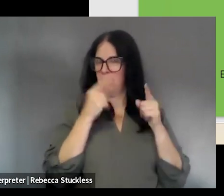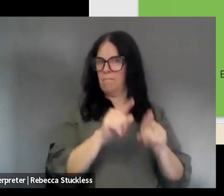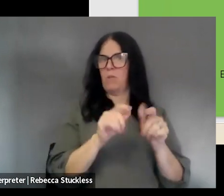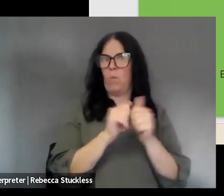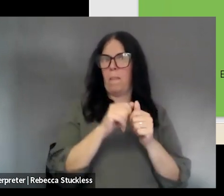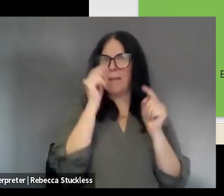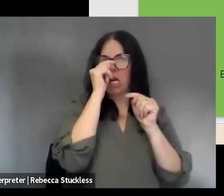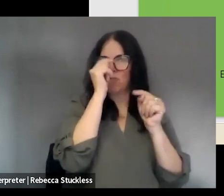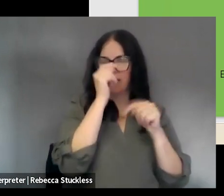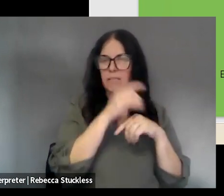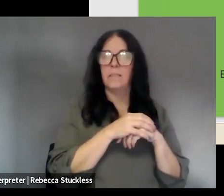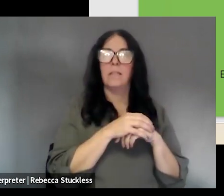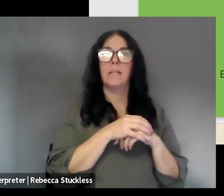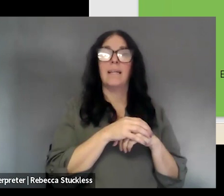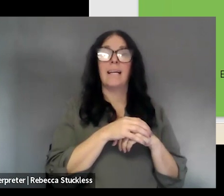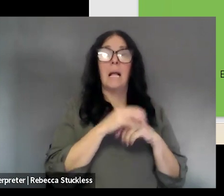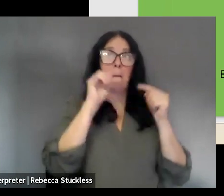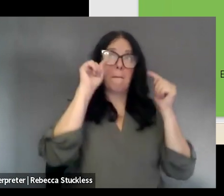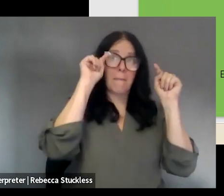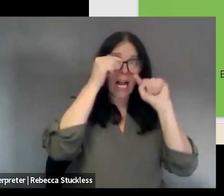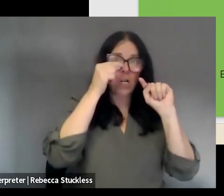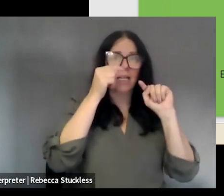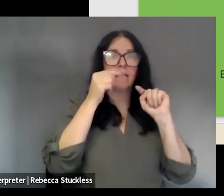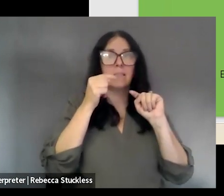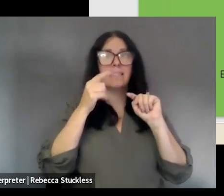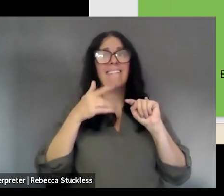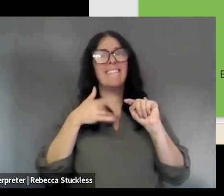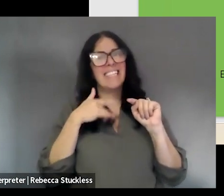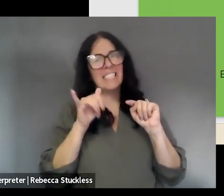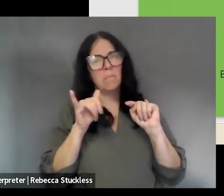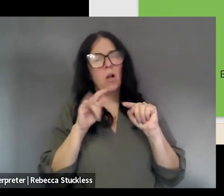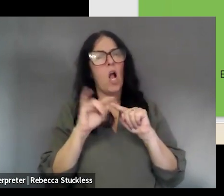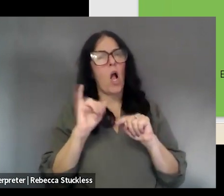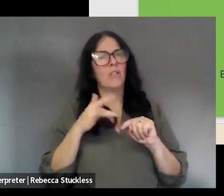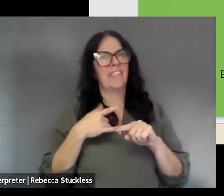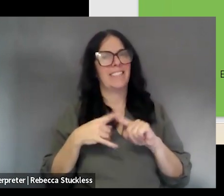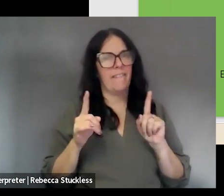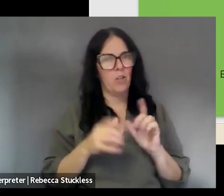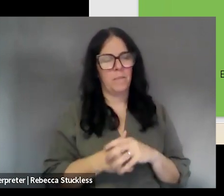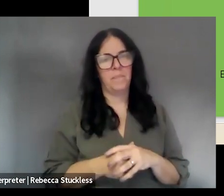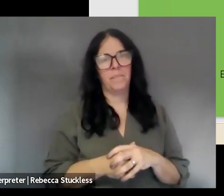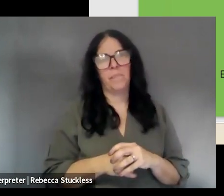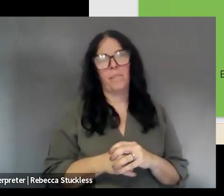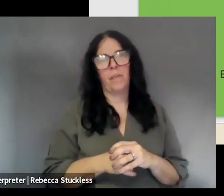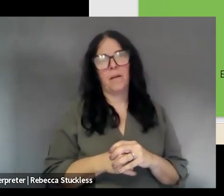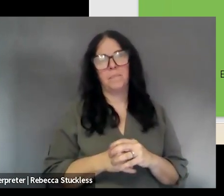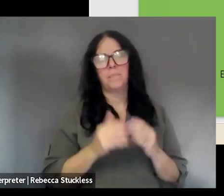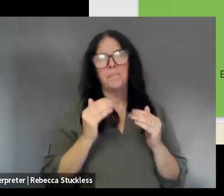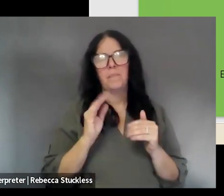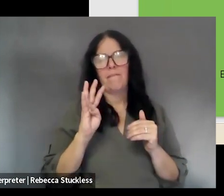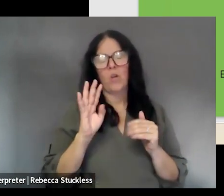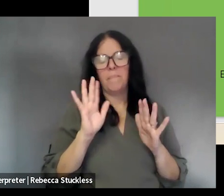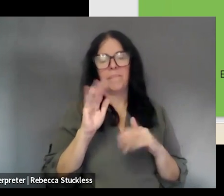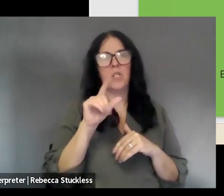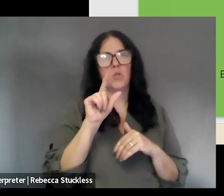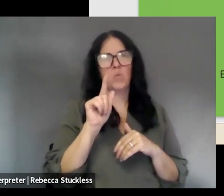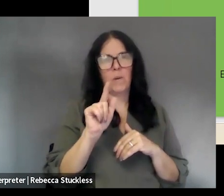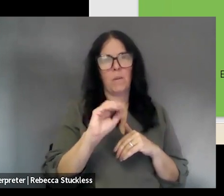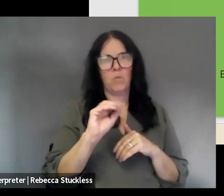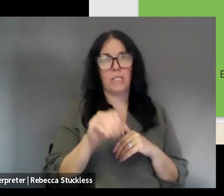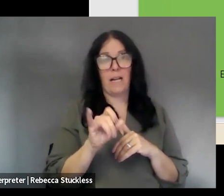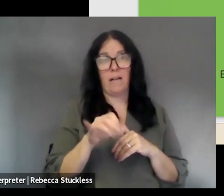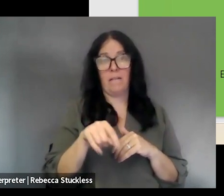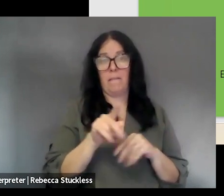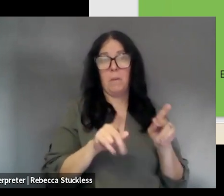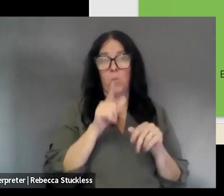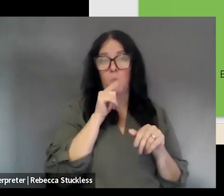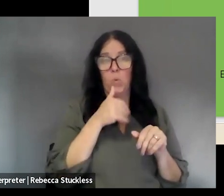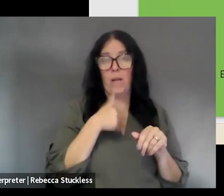do feel quite similarly but also quite different, as well. 21% experience Ehlers-Danlos syndrome,